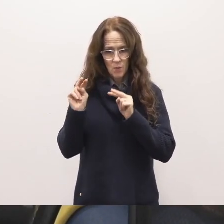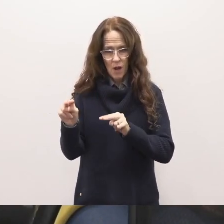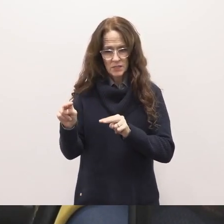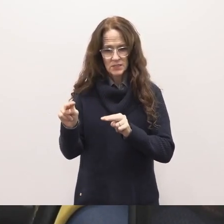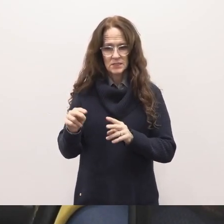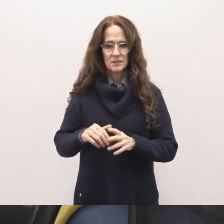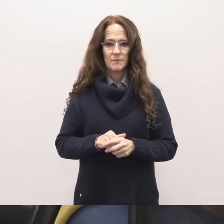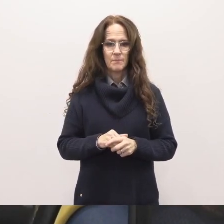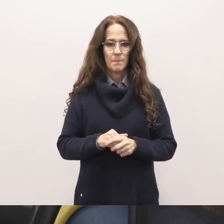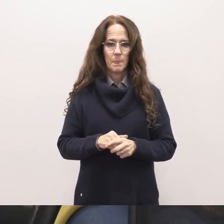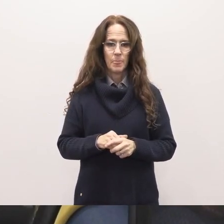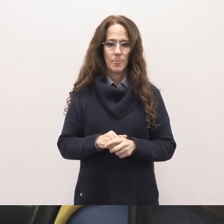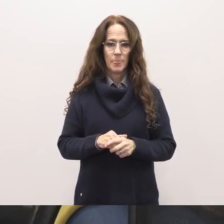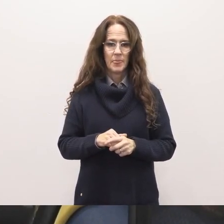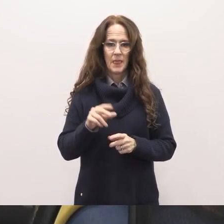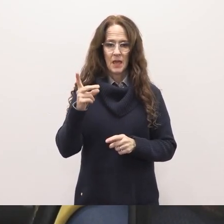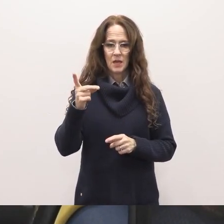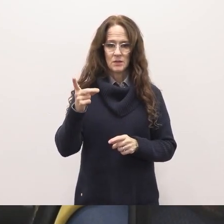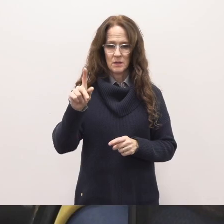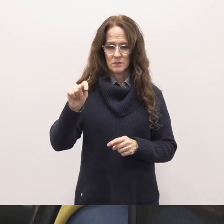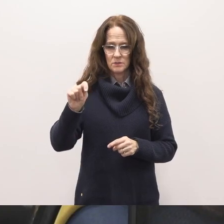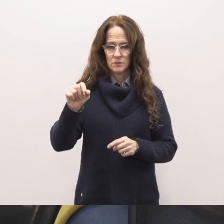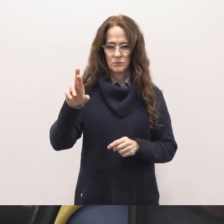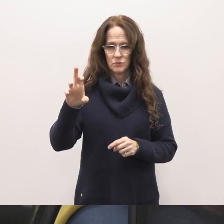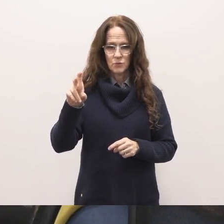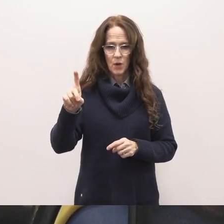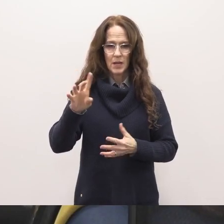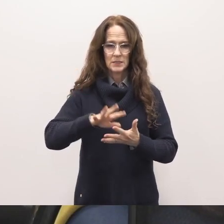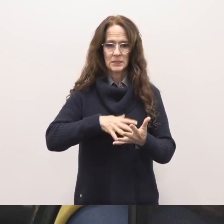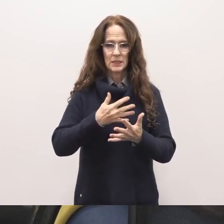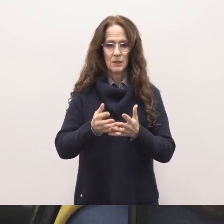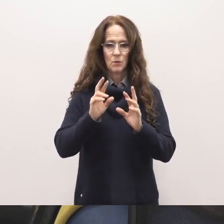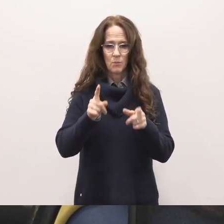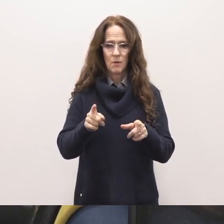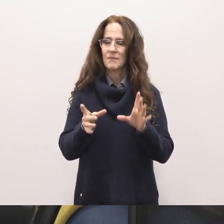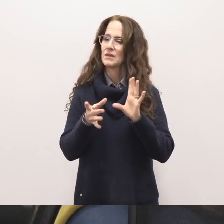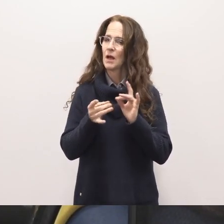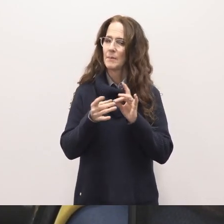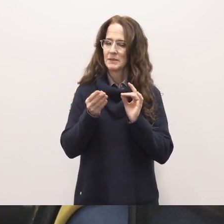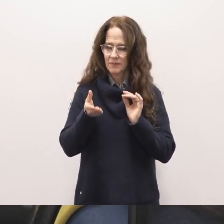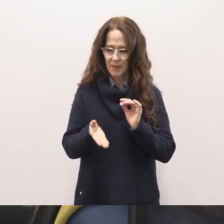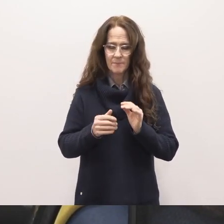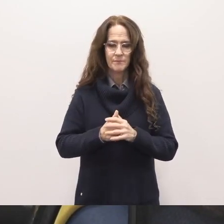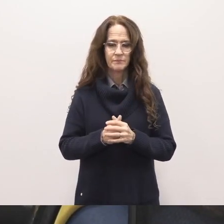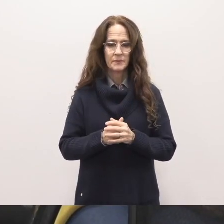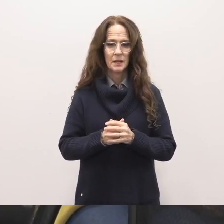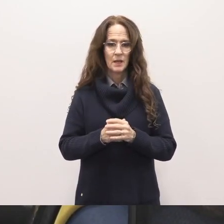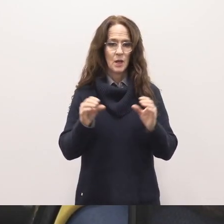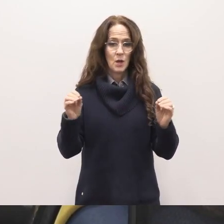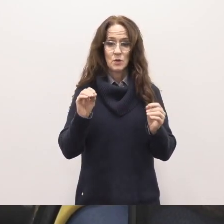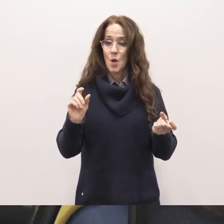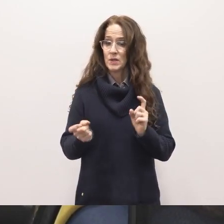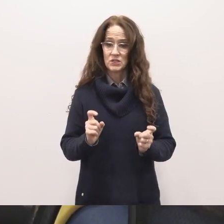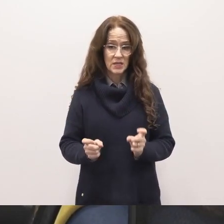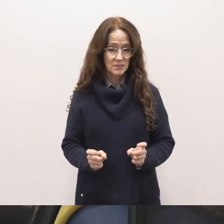There's a trend schedule in the report as well that comments on that. So we had no audit adjustments in the report.